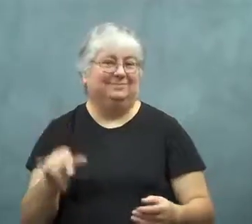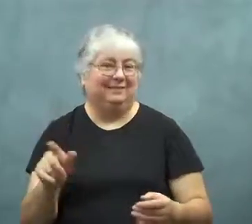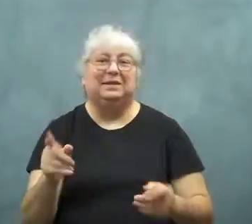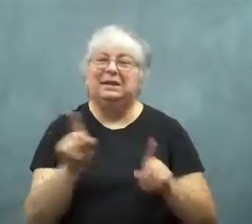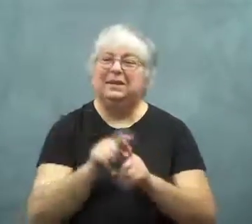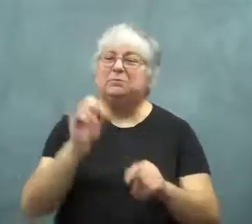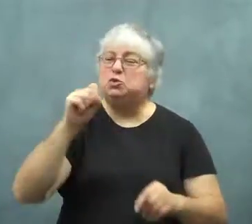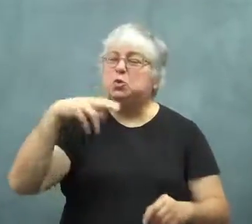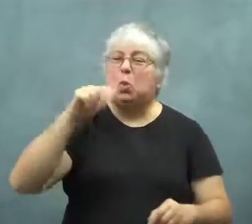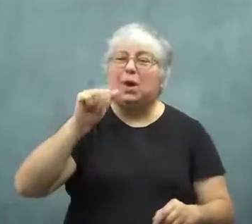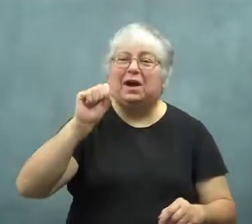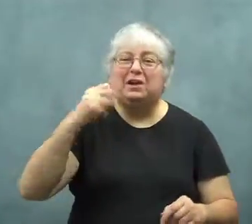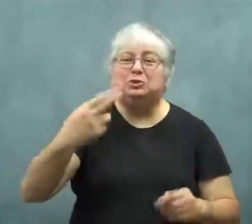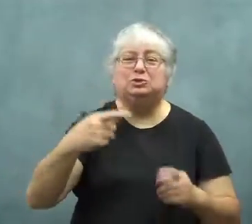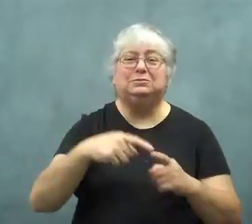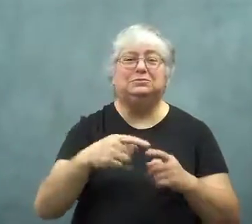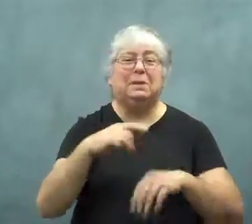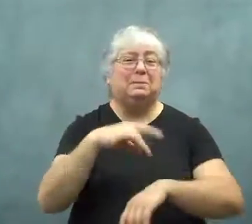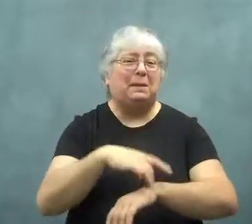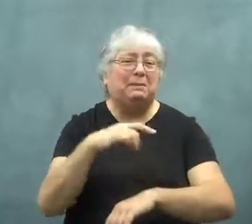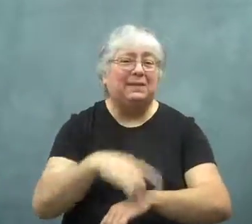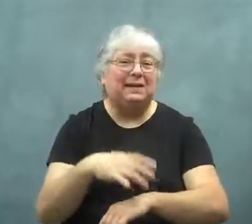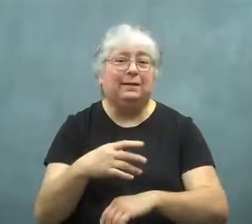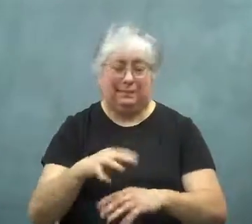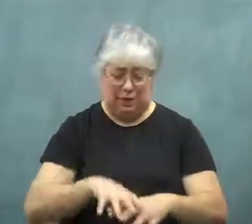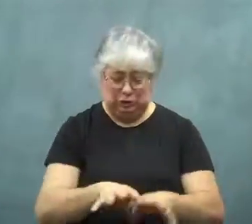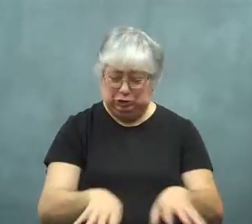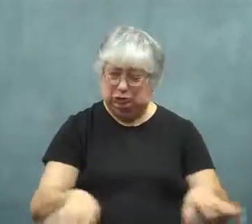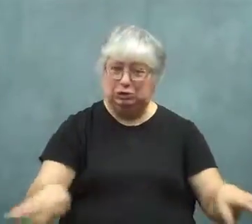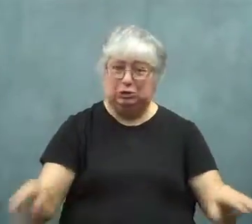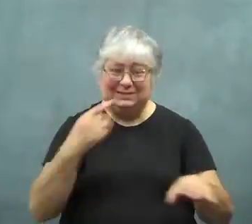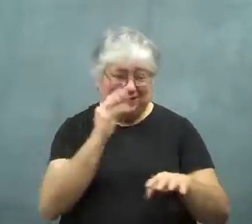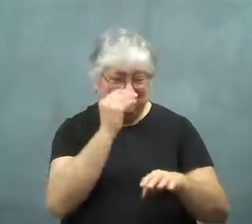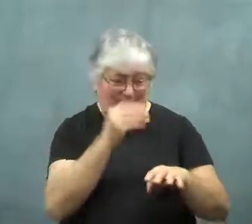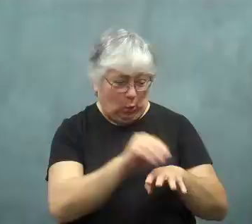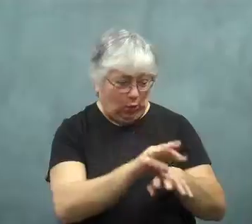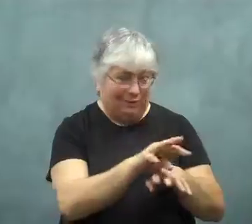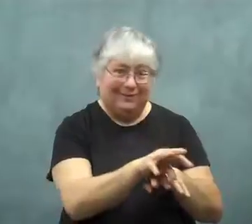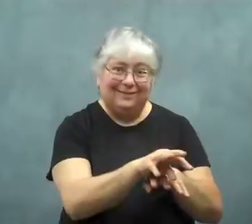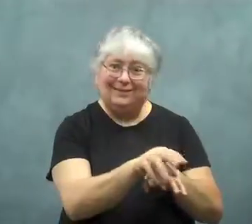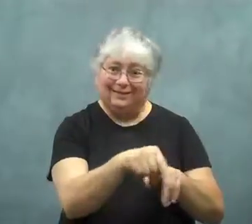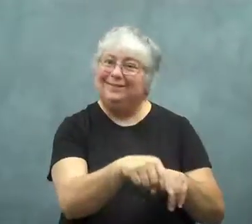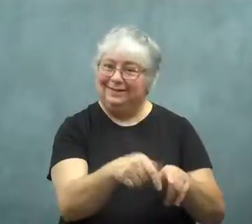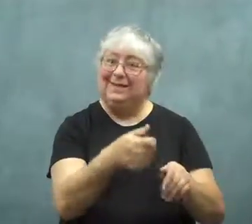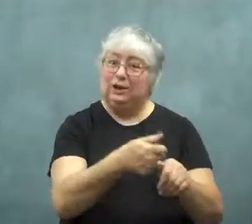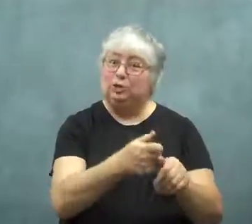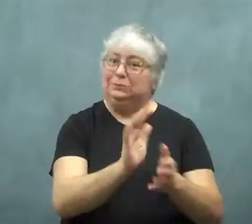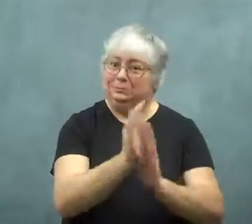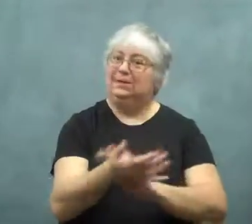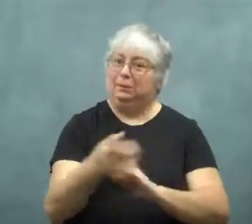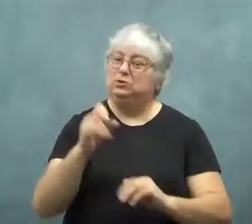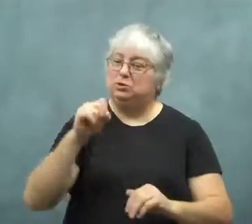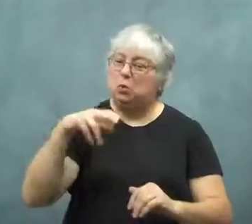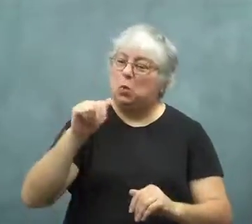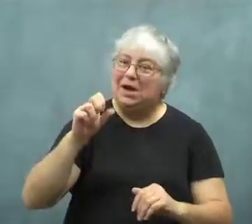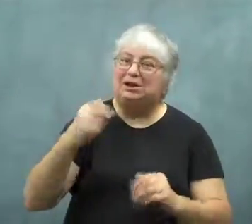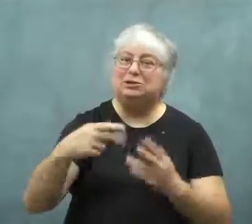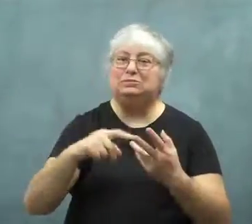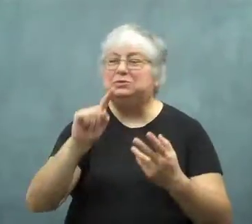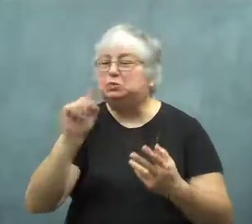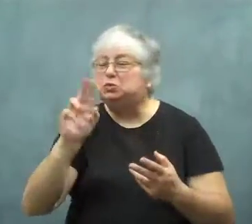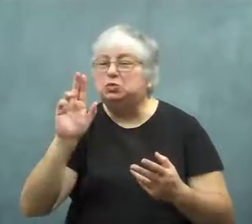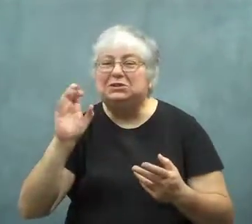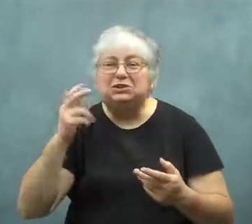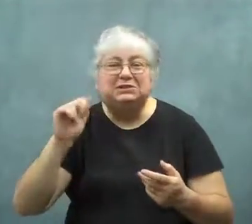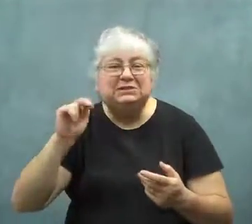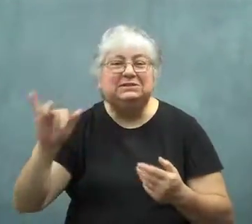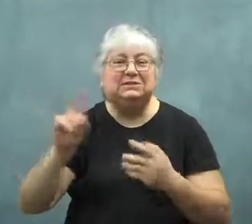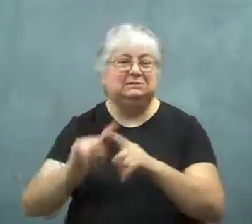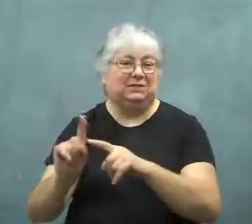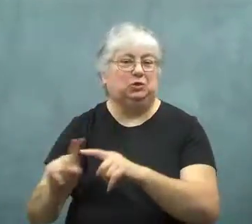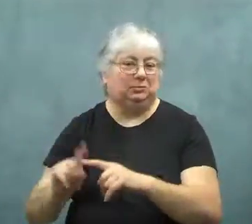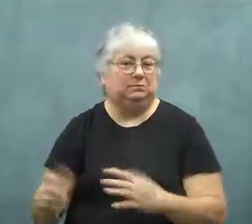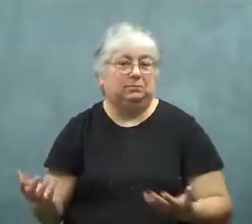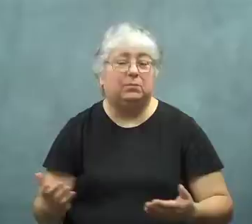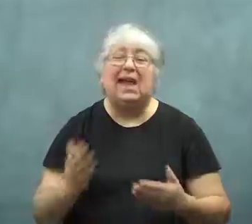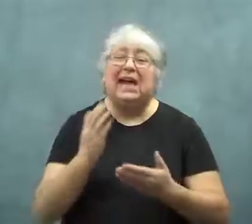Squash and pumpkin vines running along the ground have flowers on them.